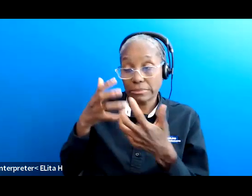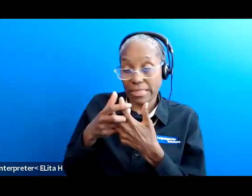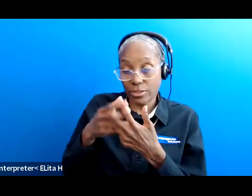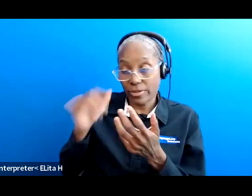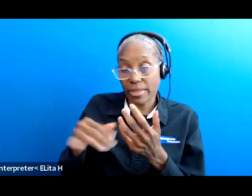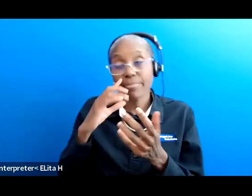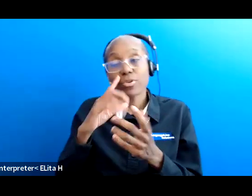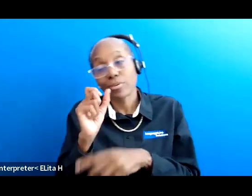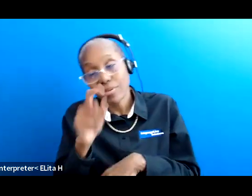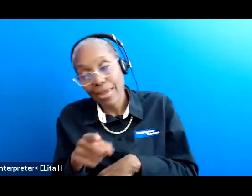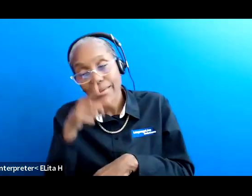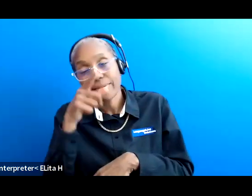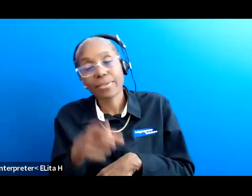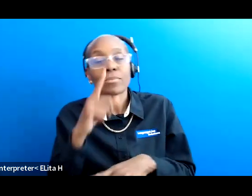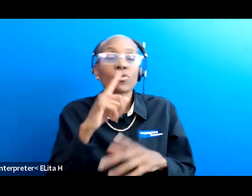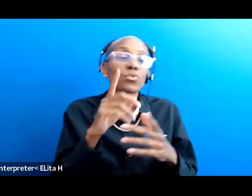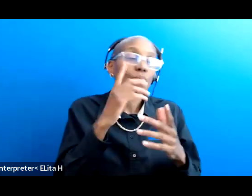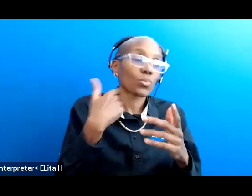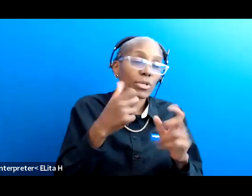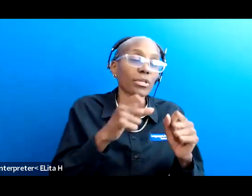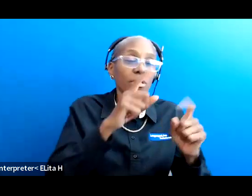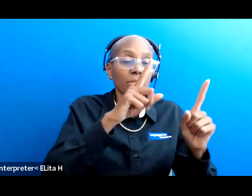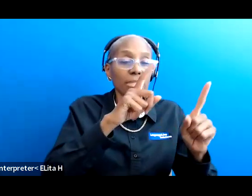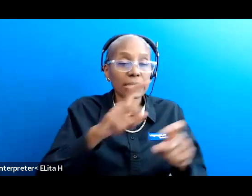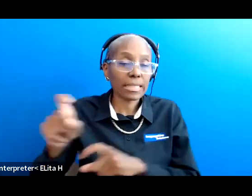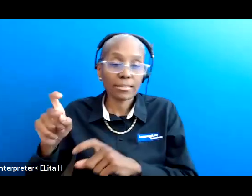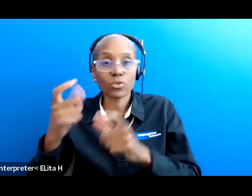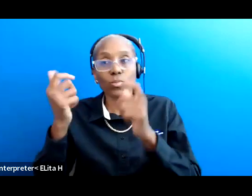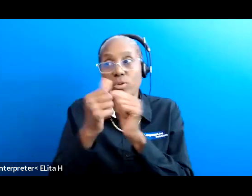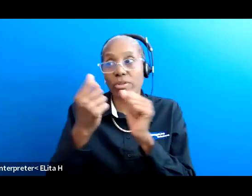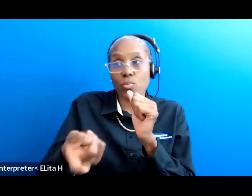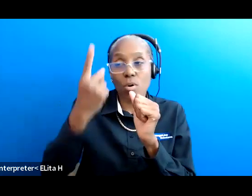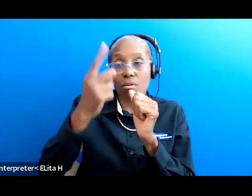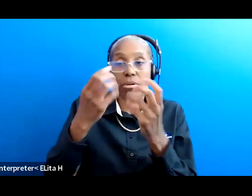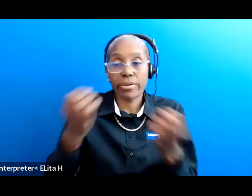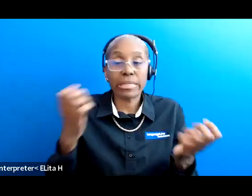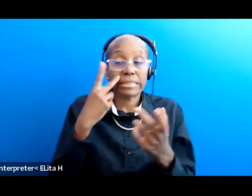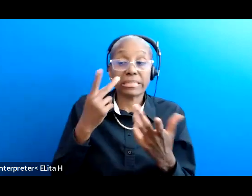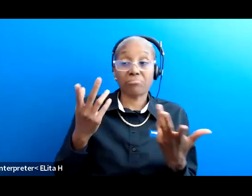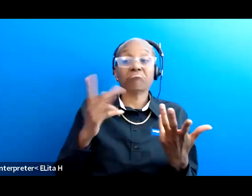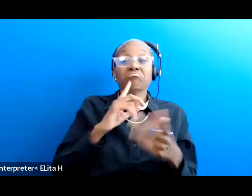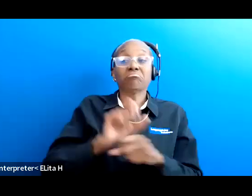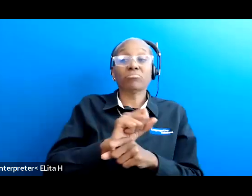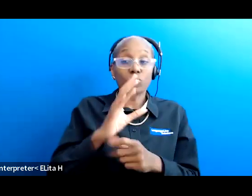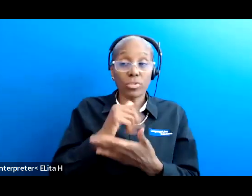You could be possibly tested with one of those devices to see if it would help you. So that would be an option.